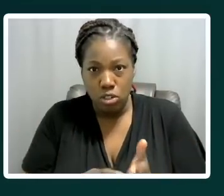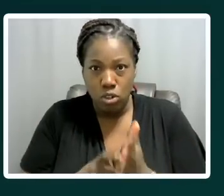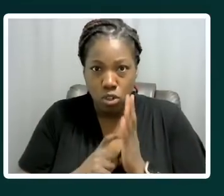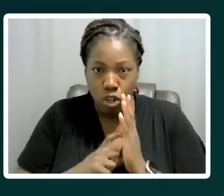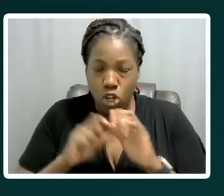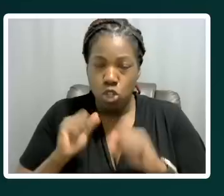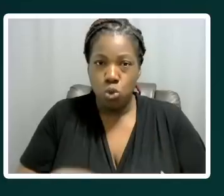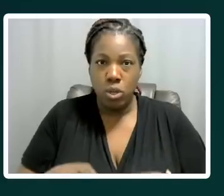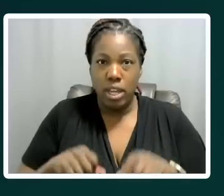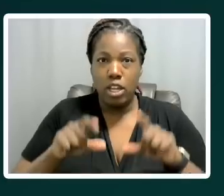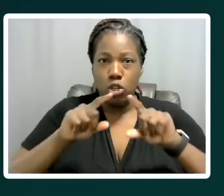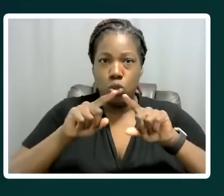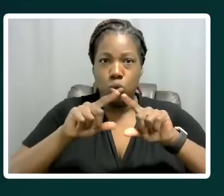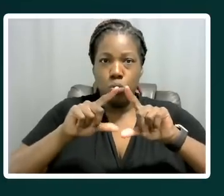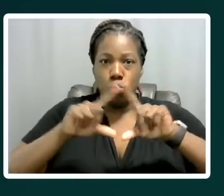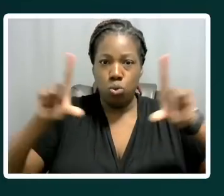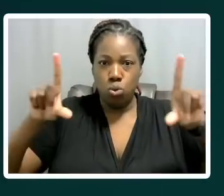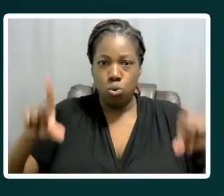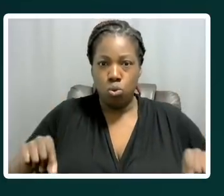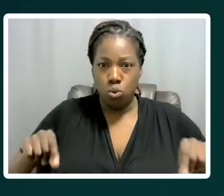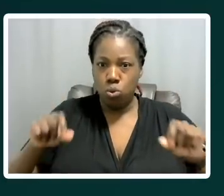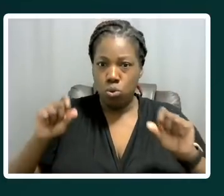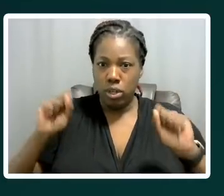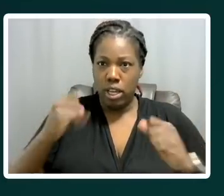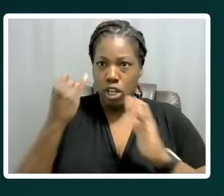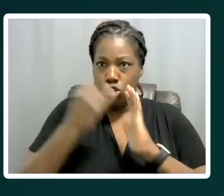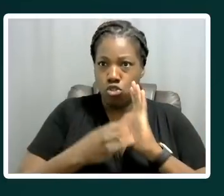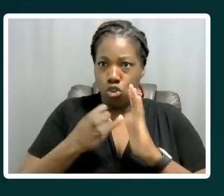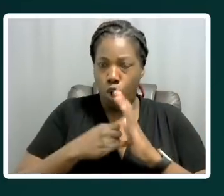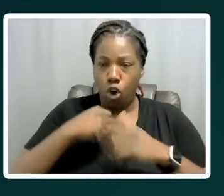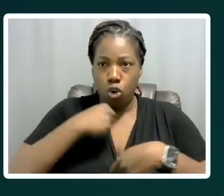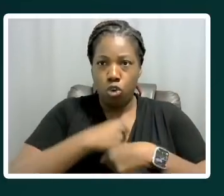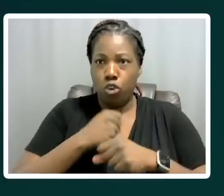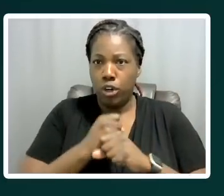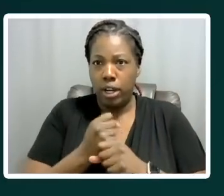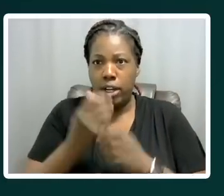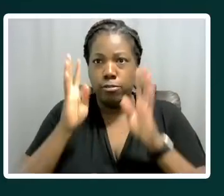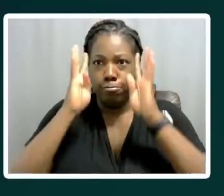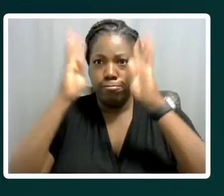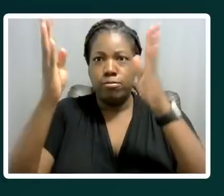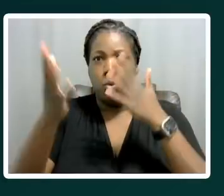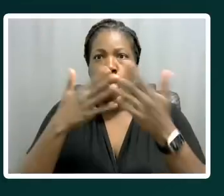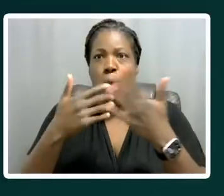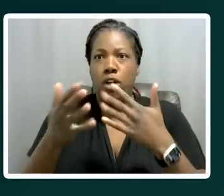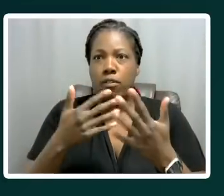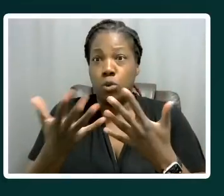and then from there you can create whatever your mind can come up with.